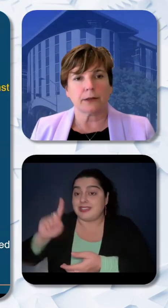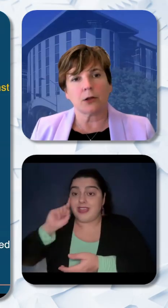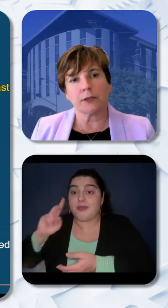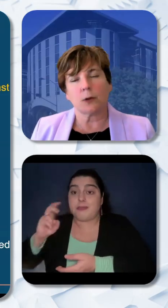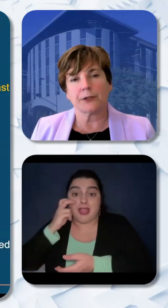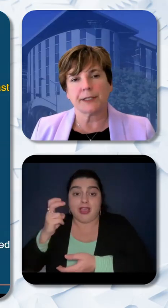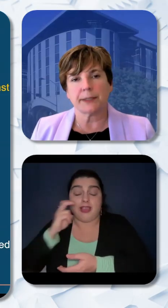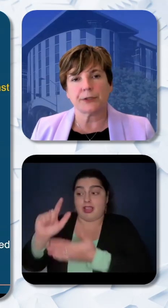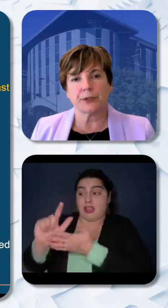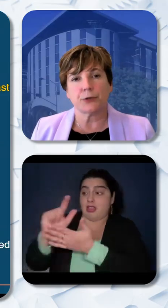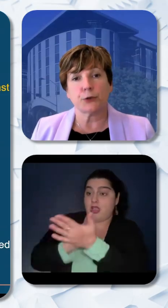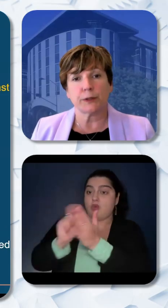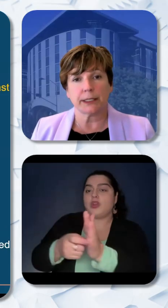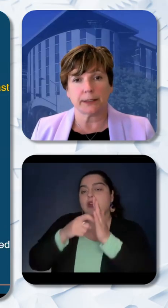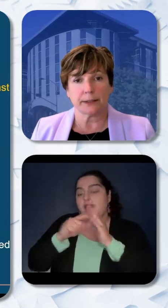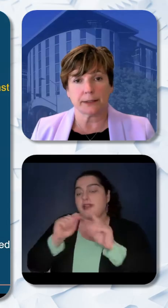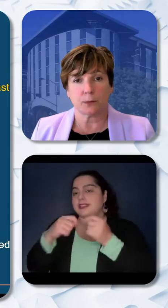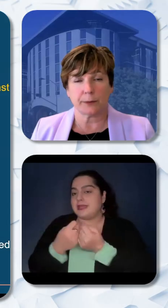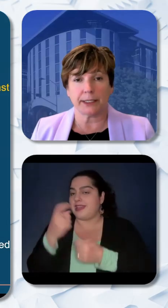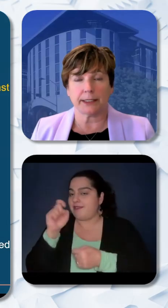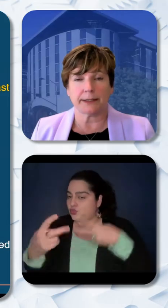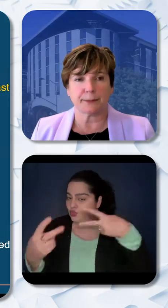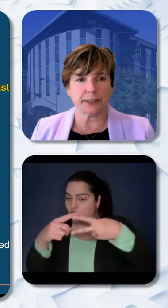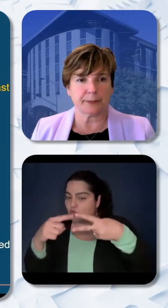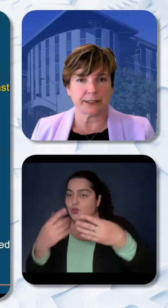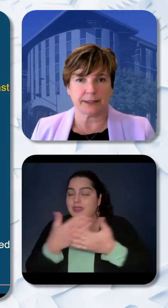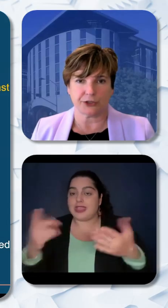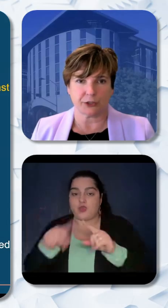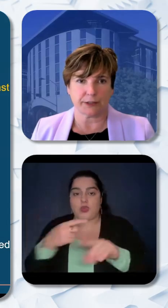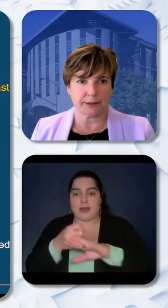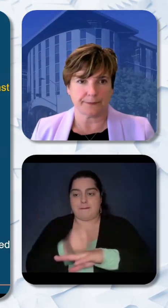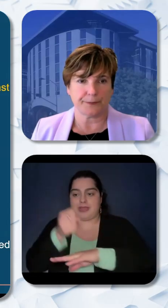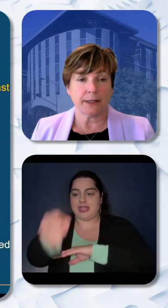The law requires teams to do two things when making these placement decisions.